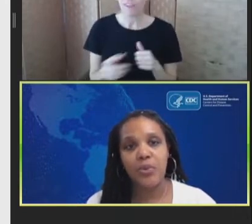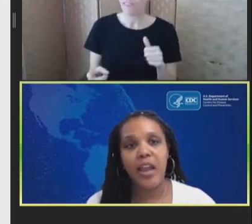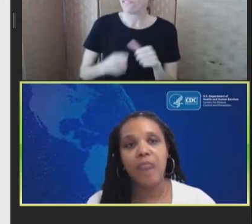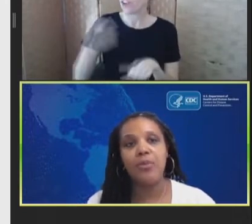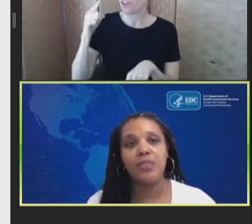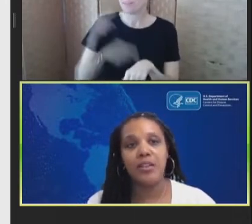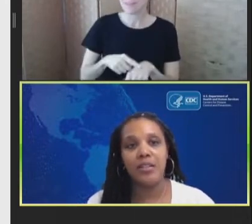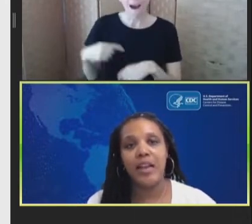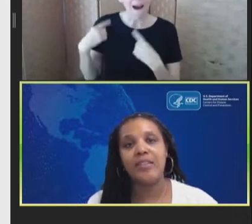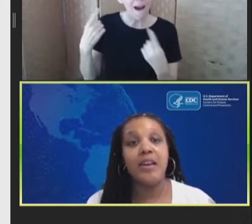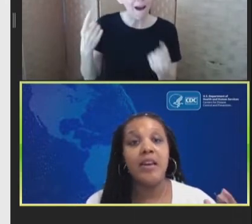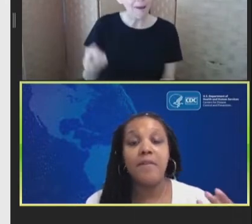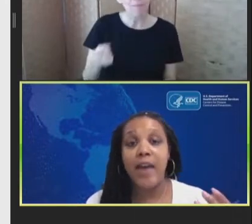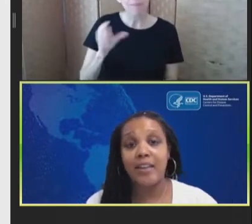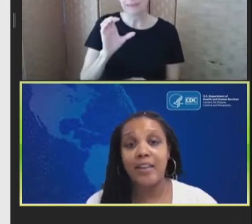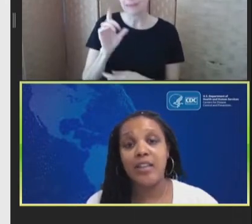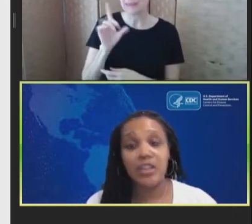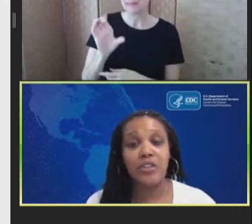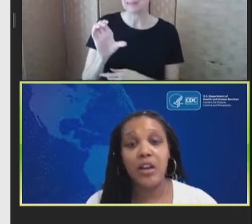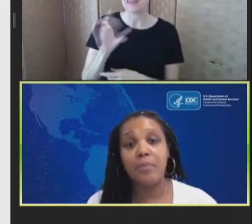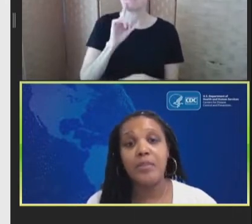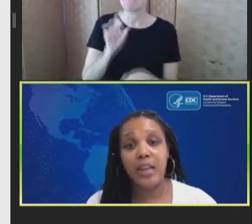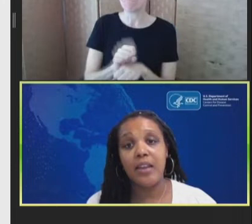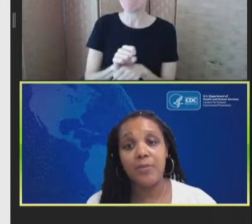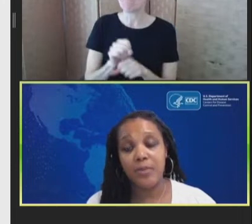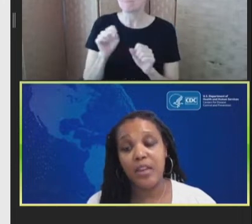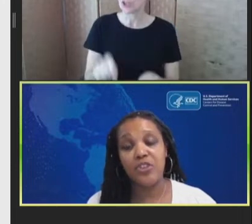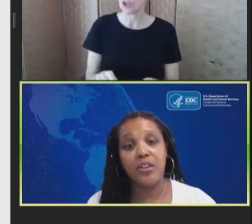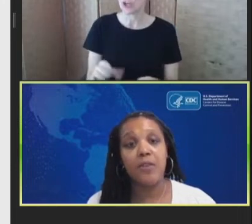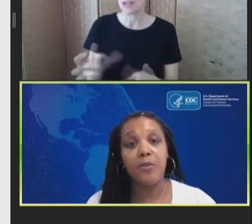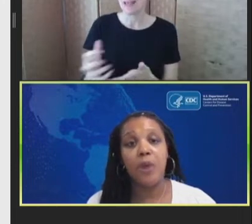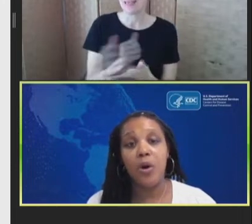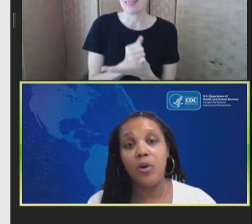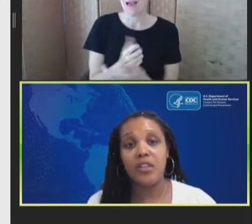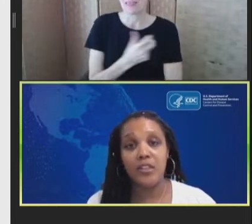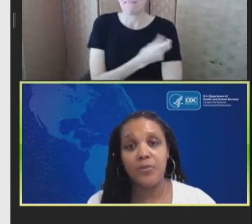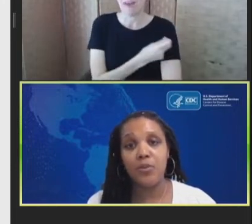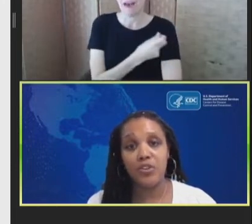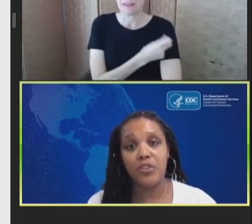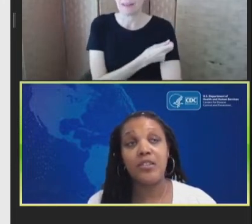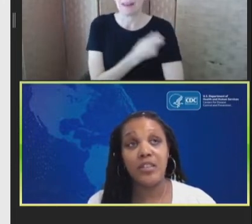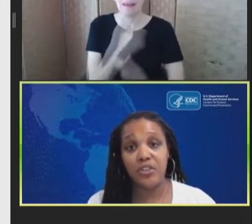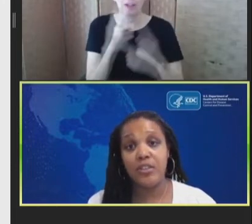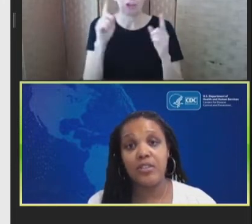where we were able to collect vaccination uptake information from all 64 jurisdictions